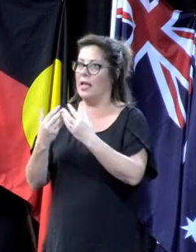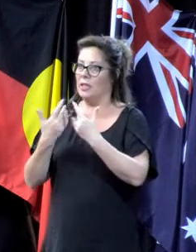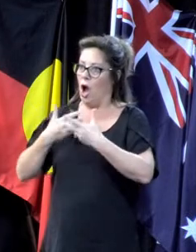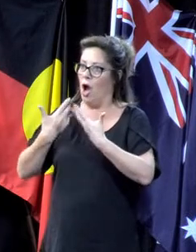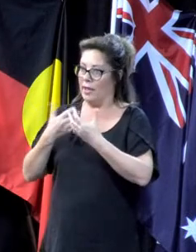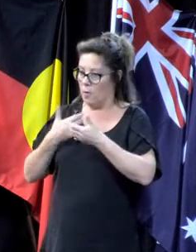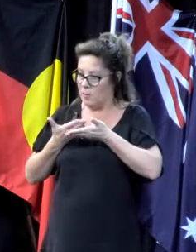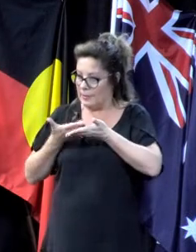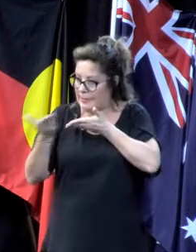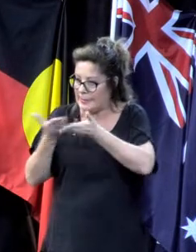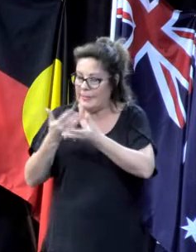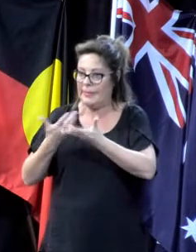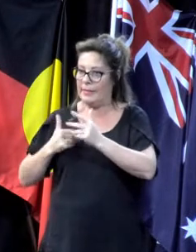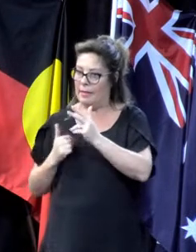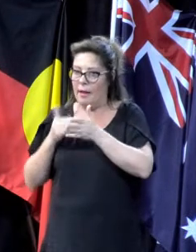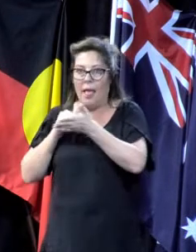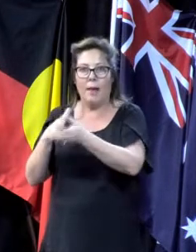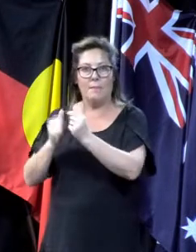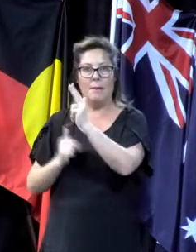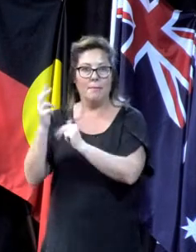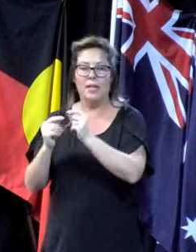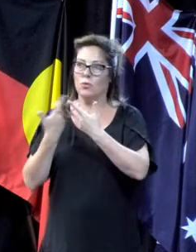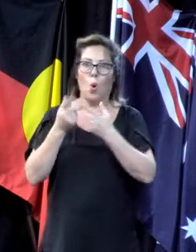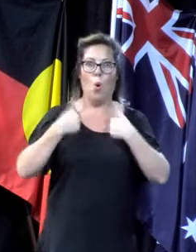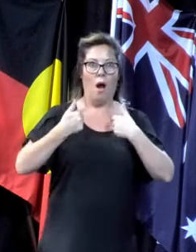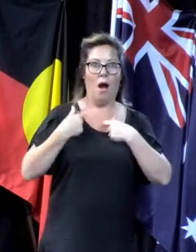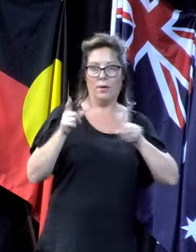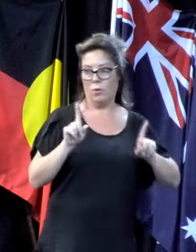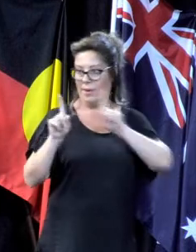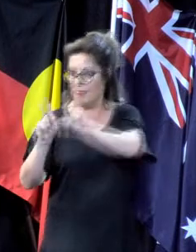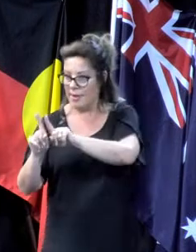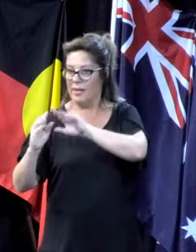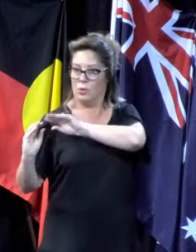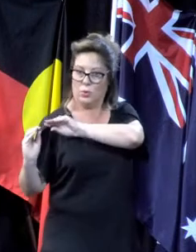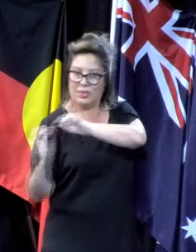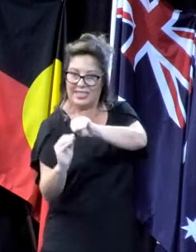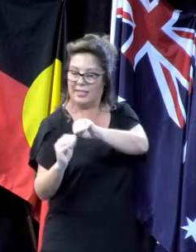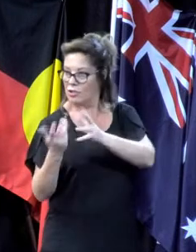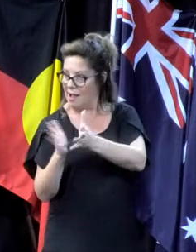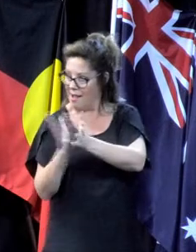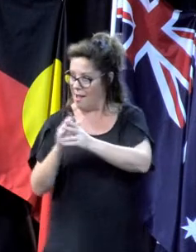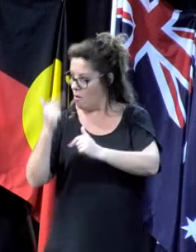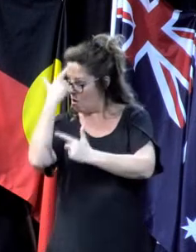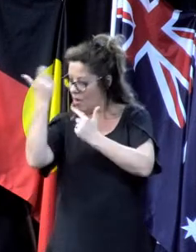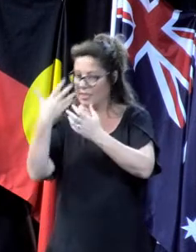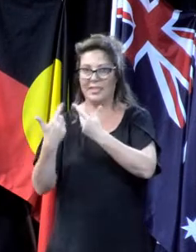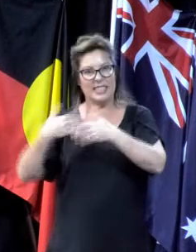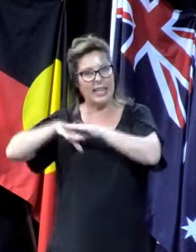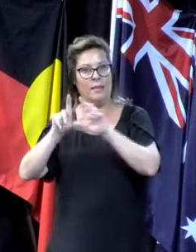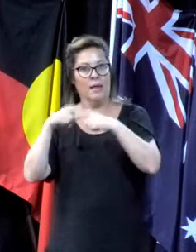to help model practice of how to deliver to the diversity in their classroom, you know, to ask questions, to problem solve.